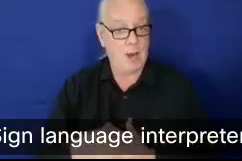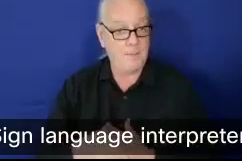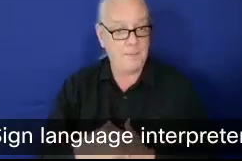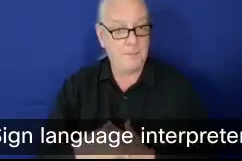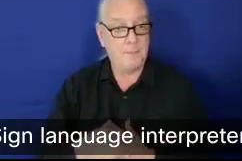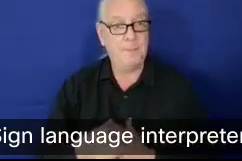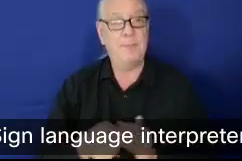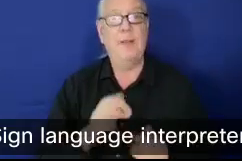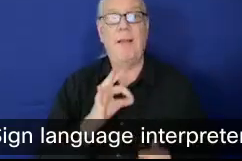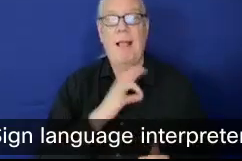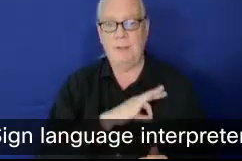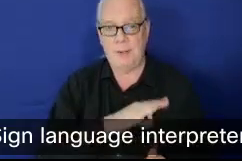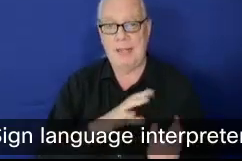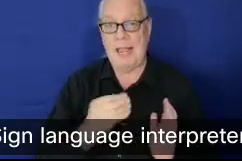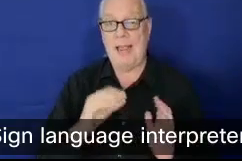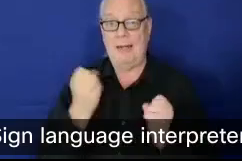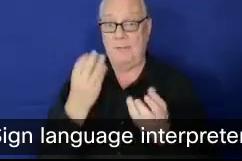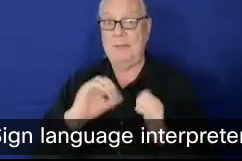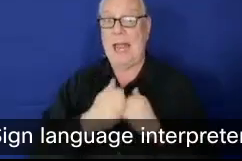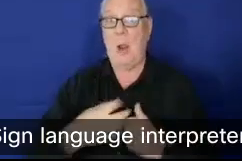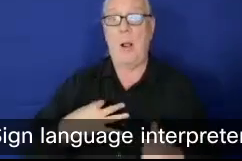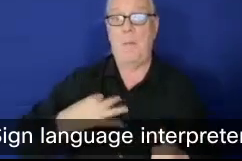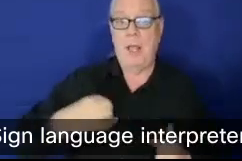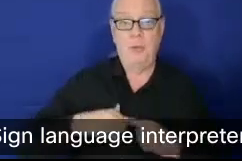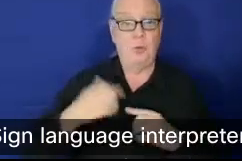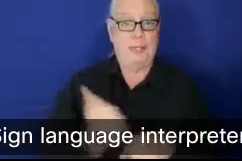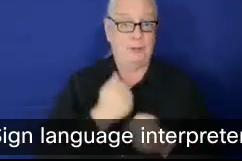information to apply for these services. I do want to go back